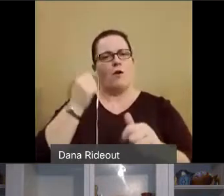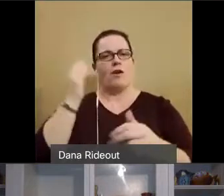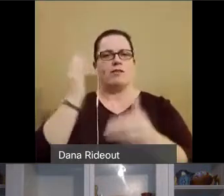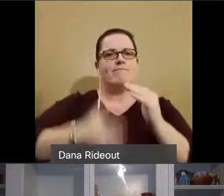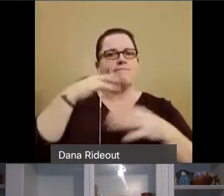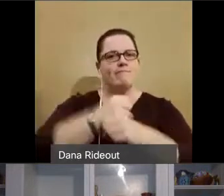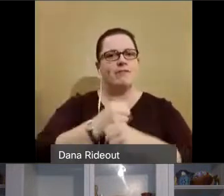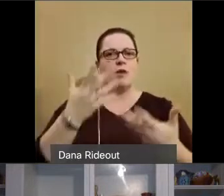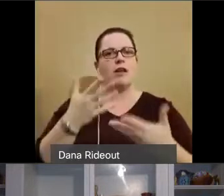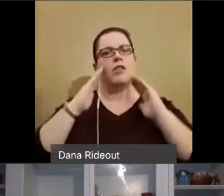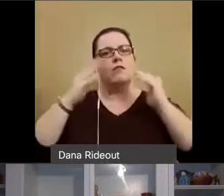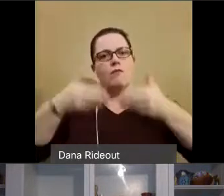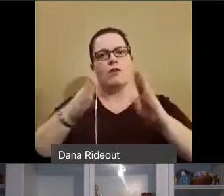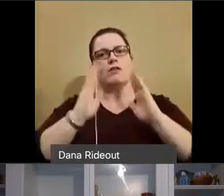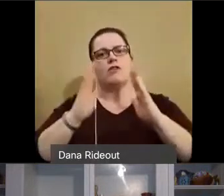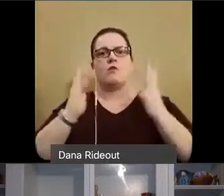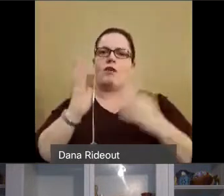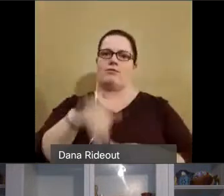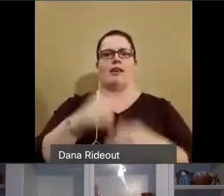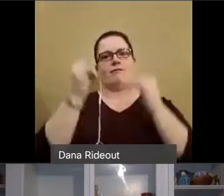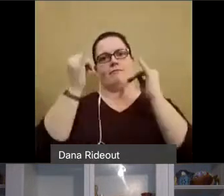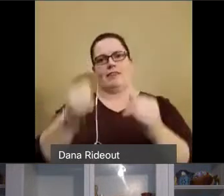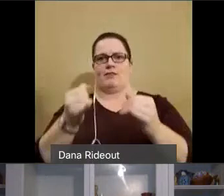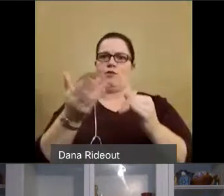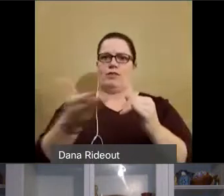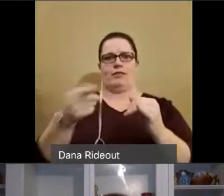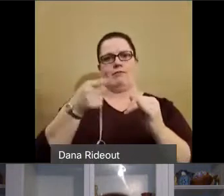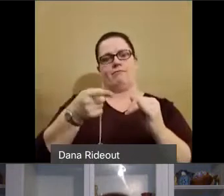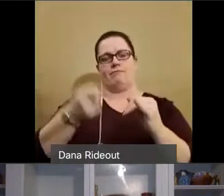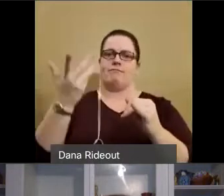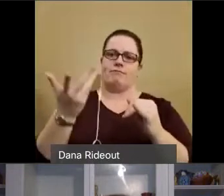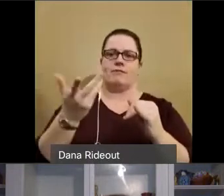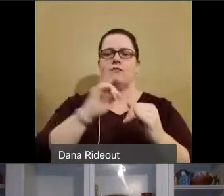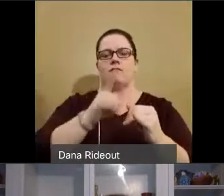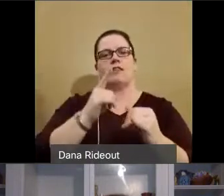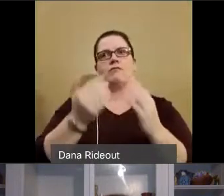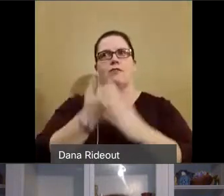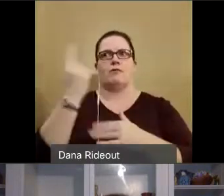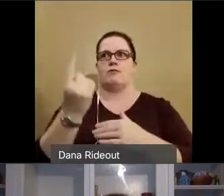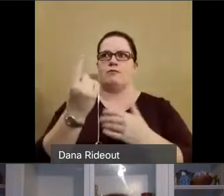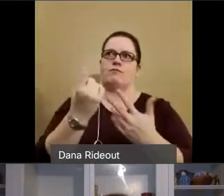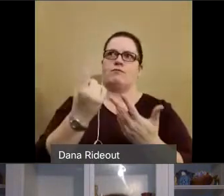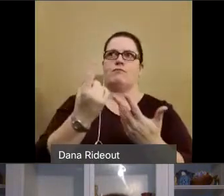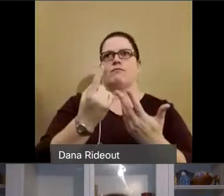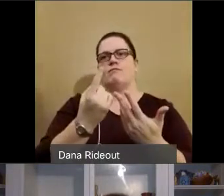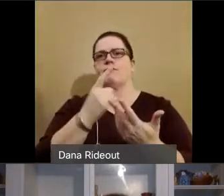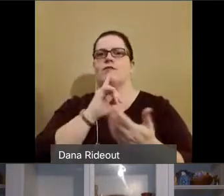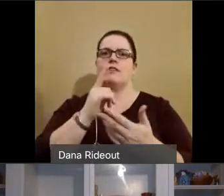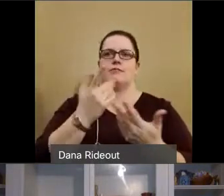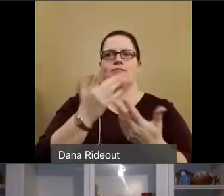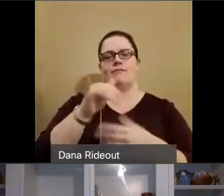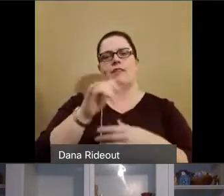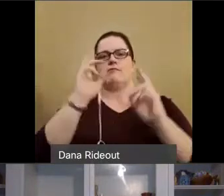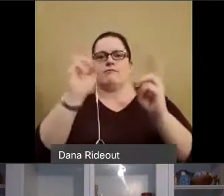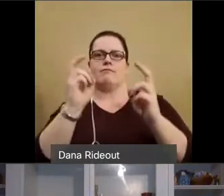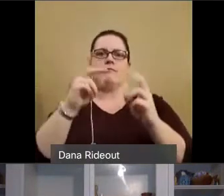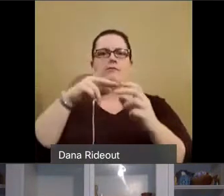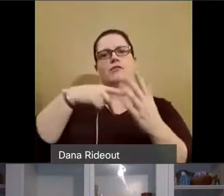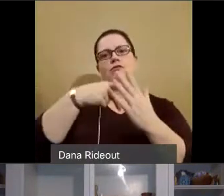Is this individual subject too is kind of almost the newly minted entrepreneurial subject to who worked hard at being resilient.